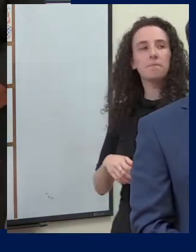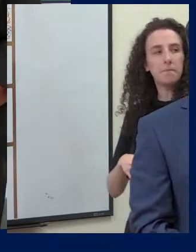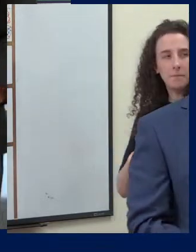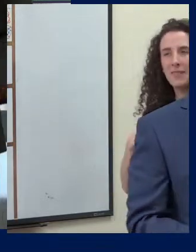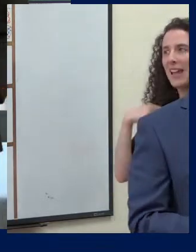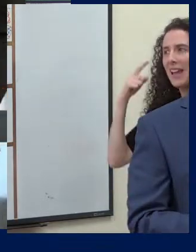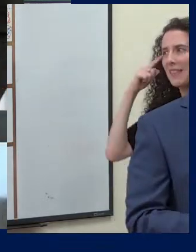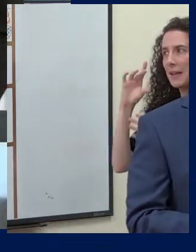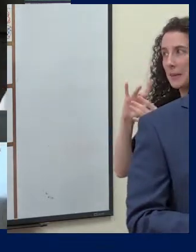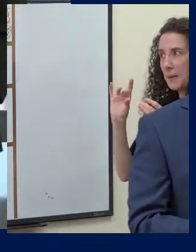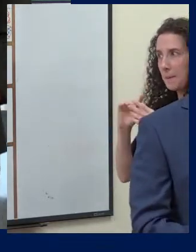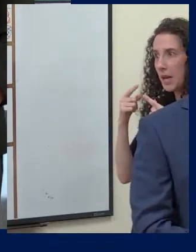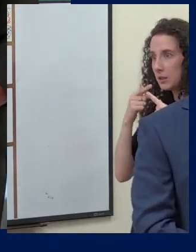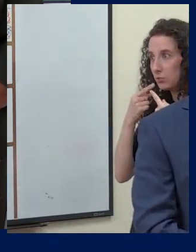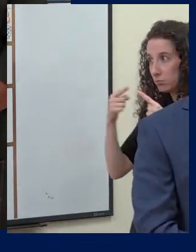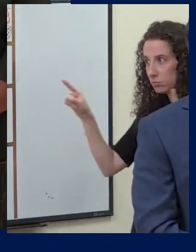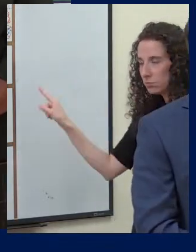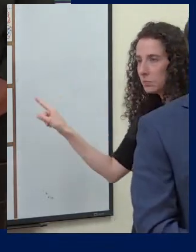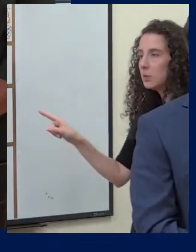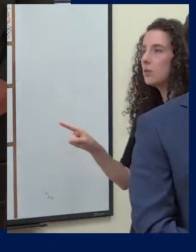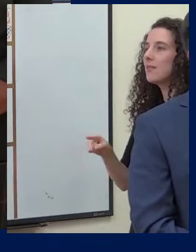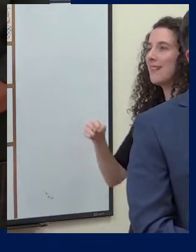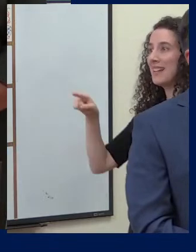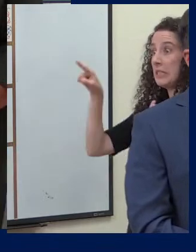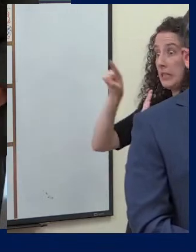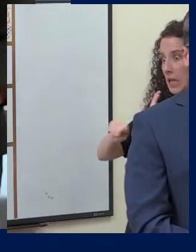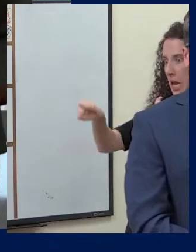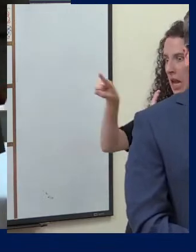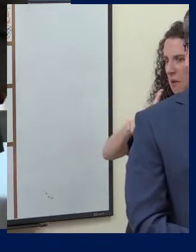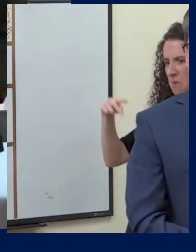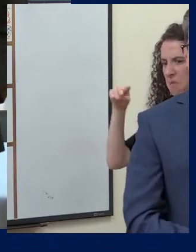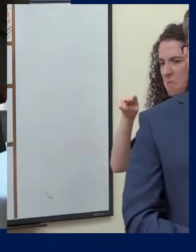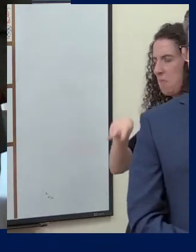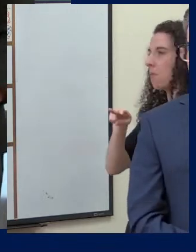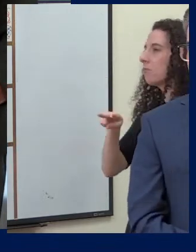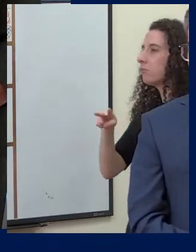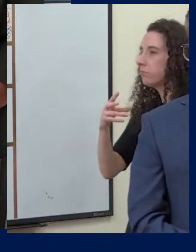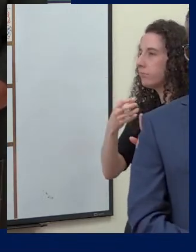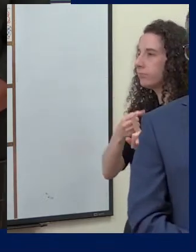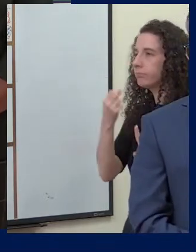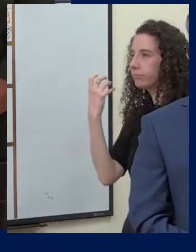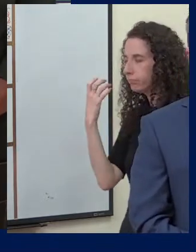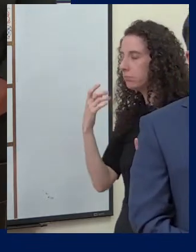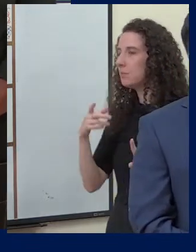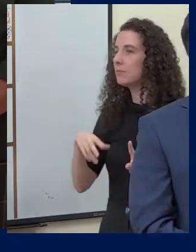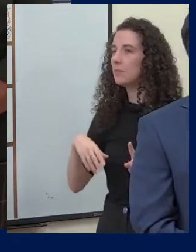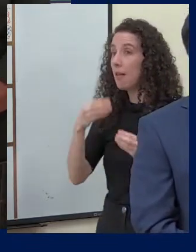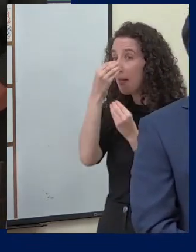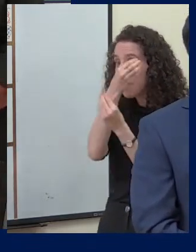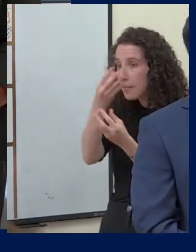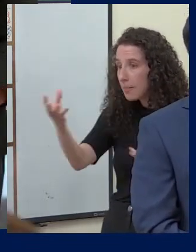are breaking down stigma. We are letting people know they can reach out.